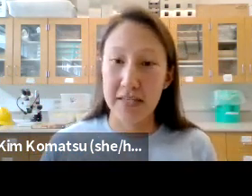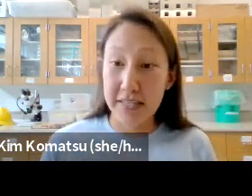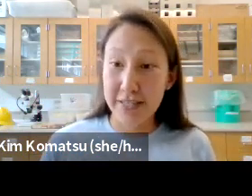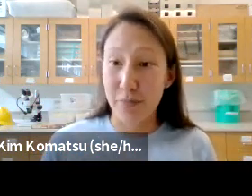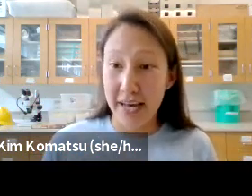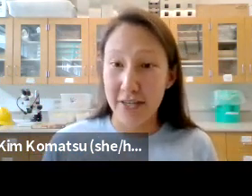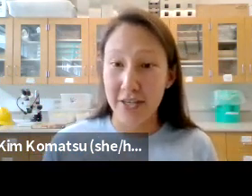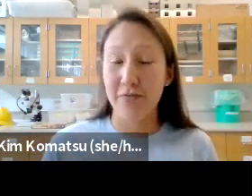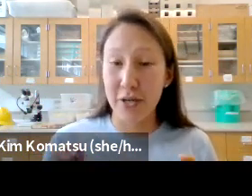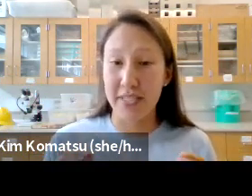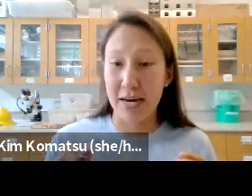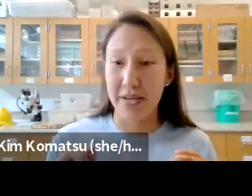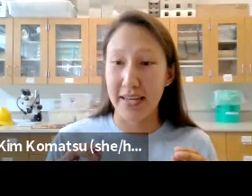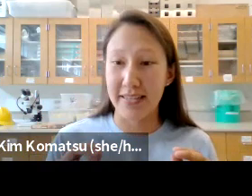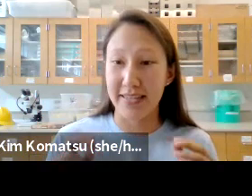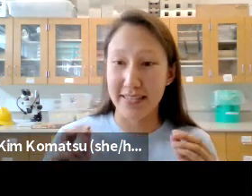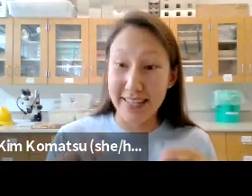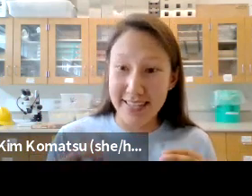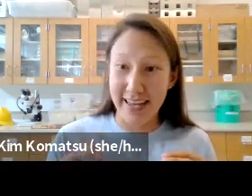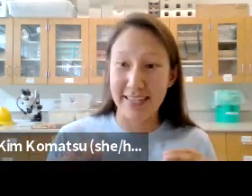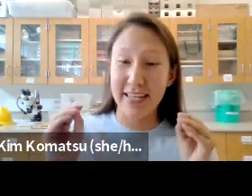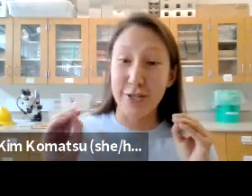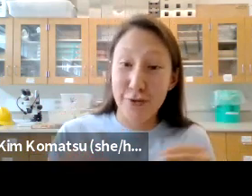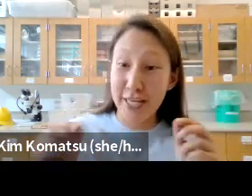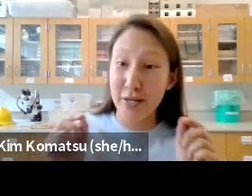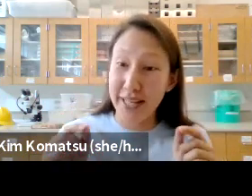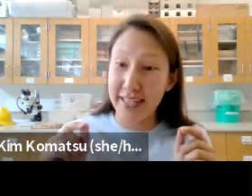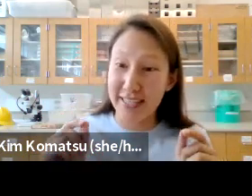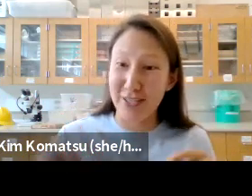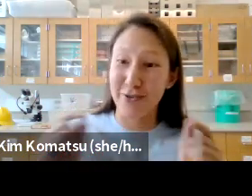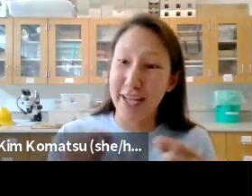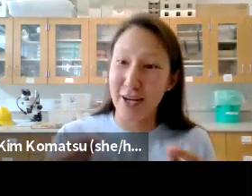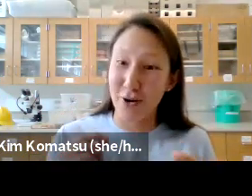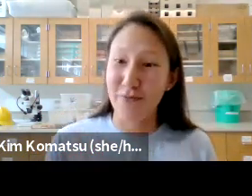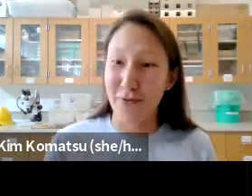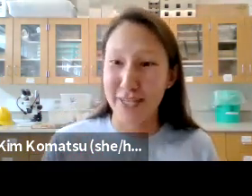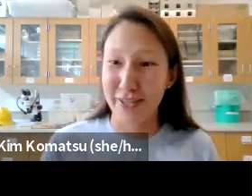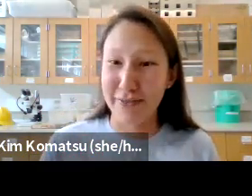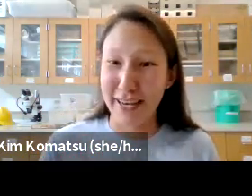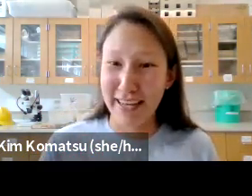Kim Komatsu (she/her): disease or pathogen. Really what's happening is this insect is tricking the plant into creating a home for it to live in.